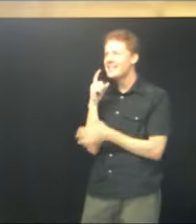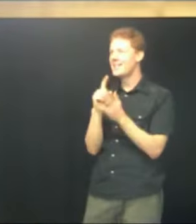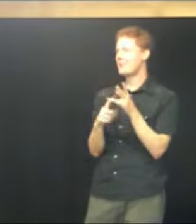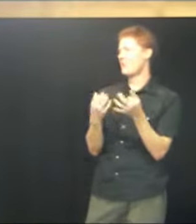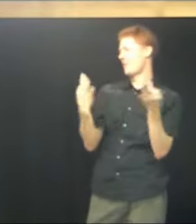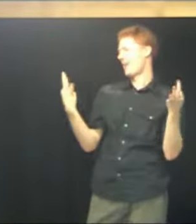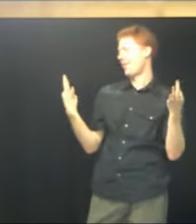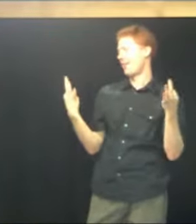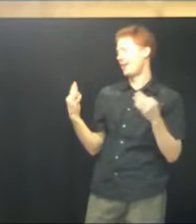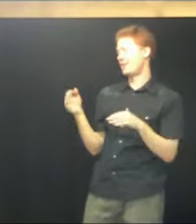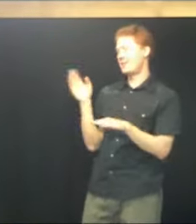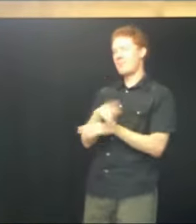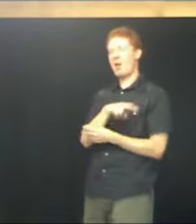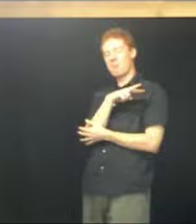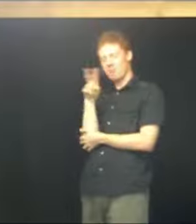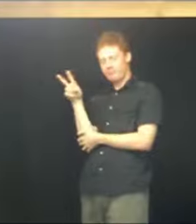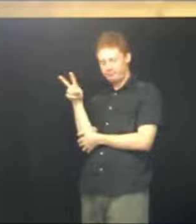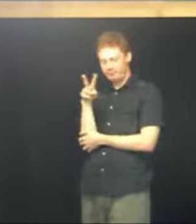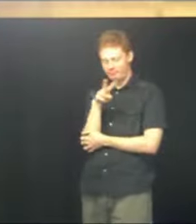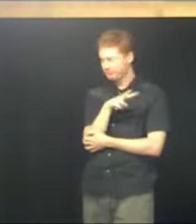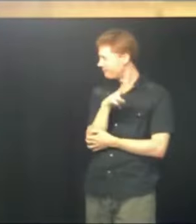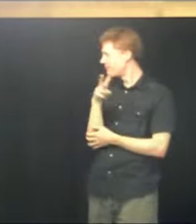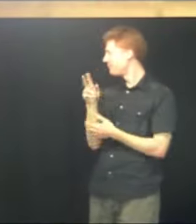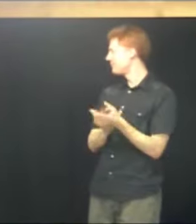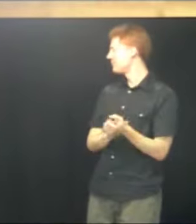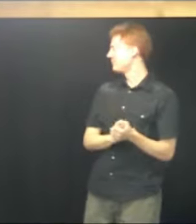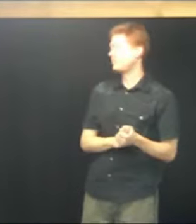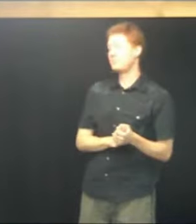It is very easy to do nothing Just let the world go by